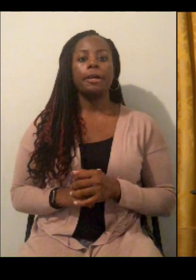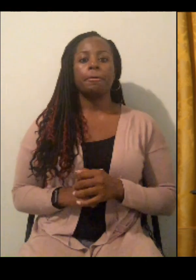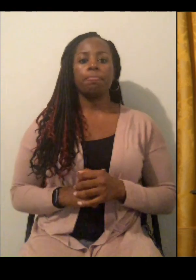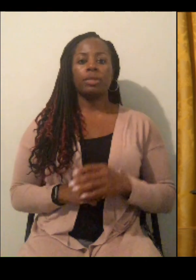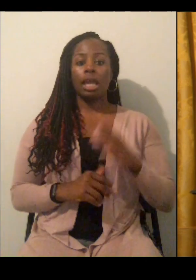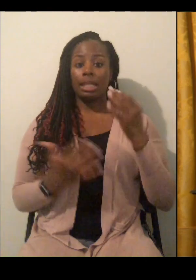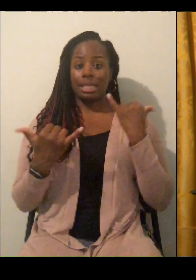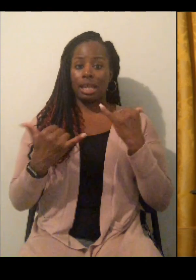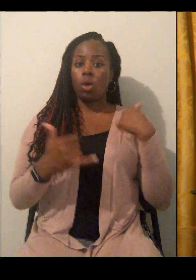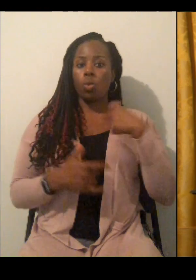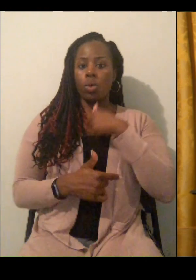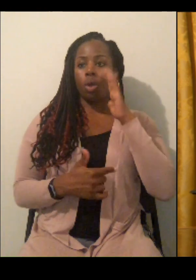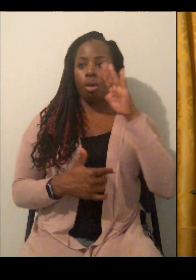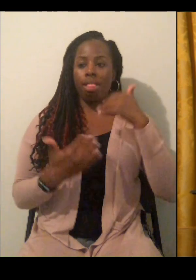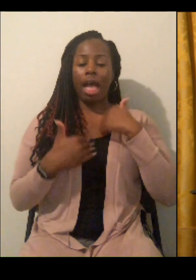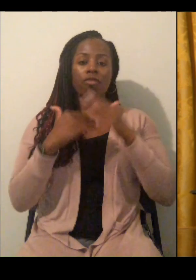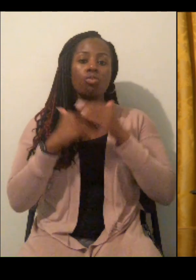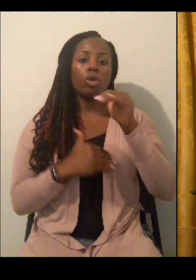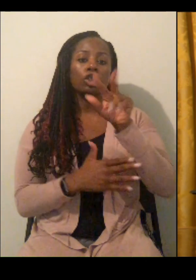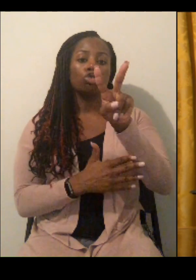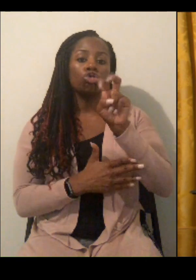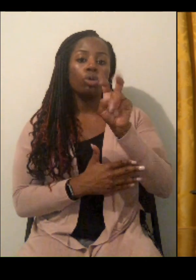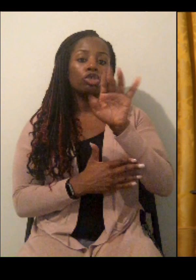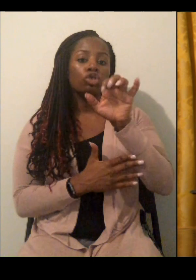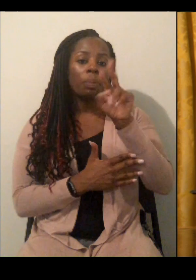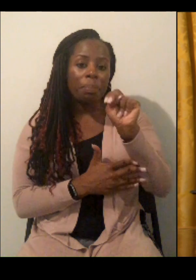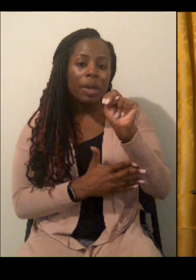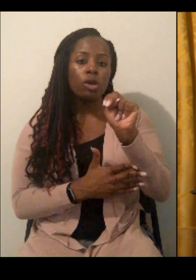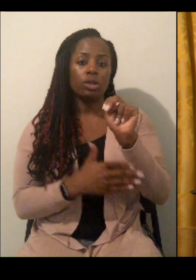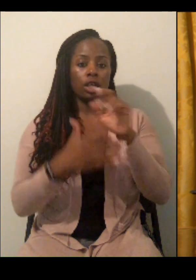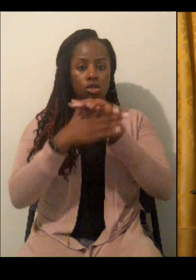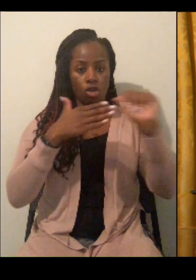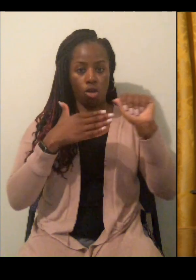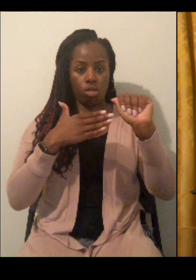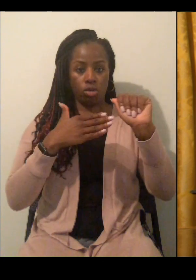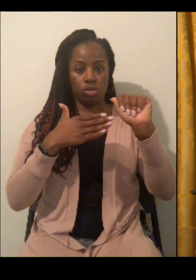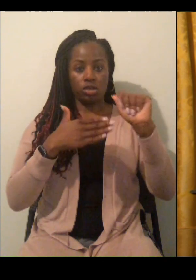hundred billion dollars of additional liquidity to the economy finally I am